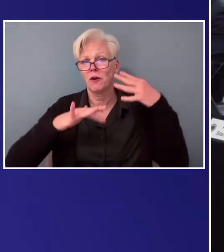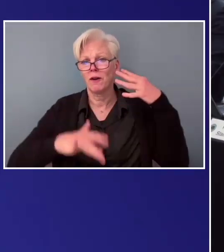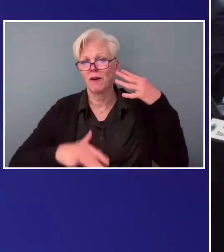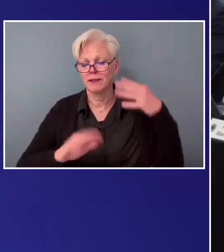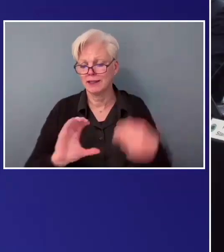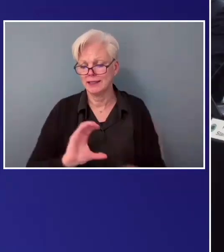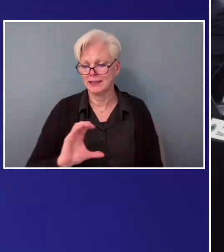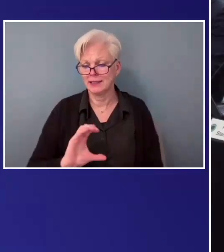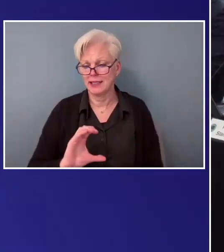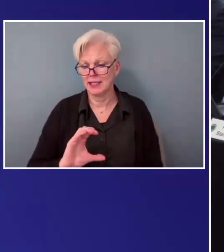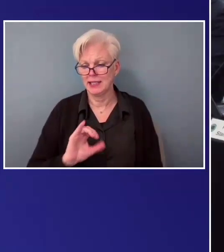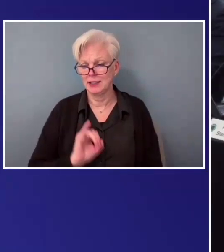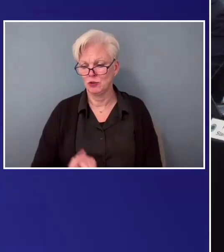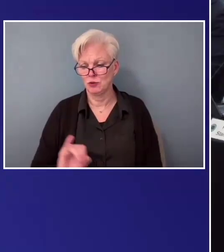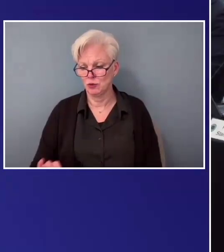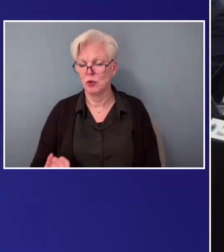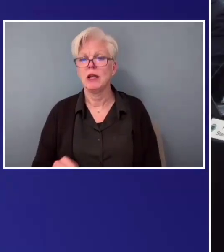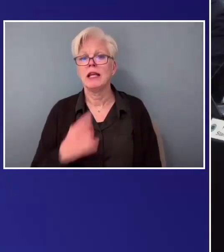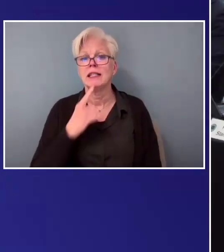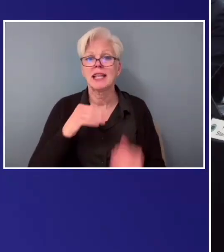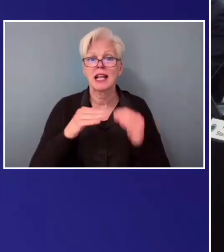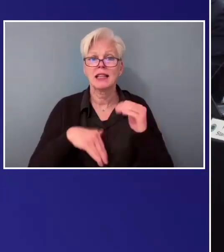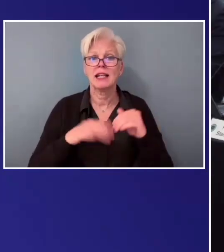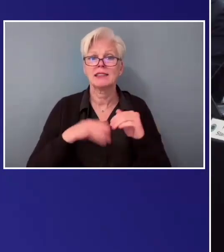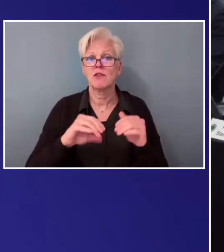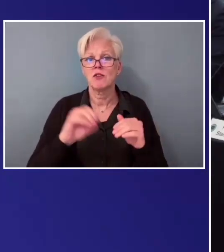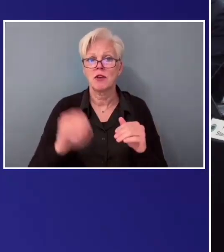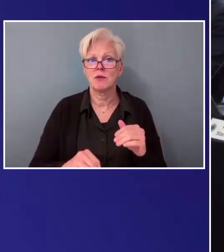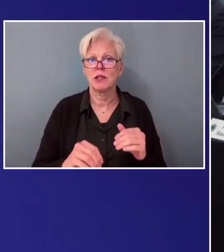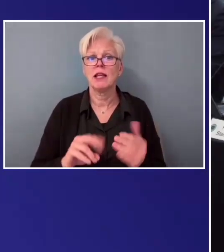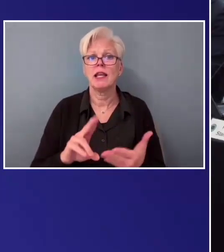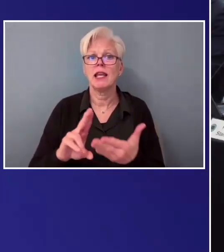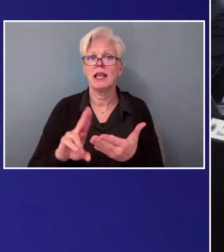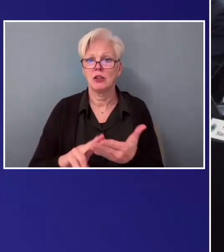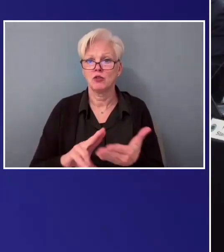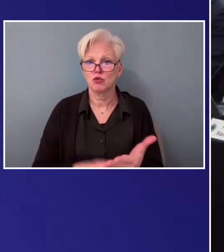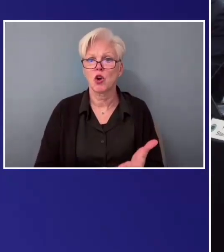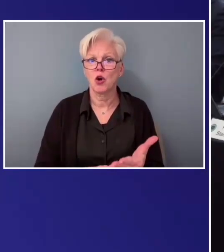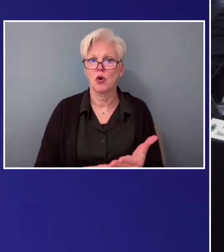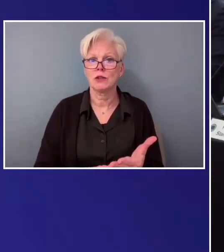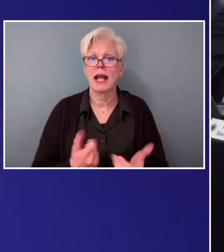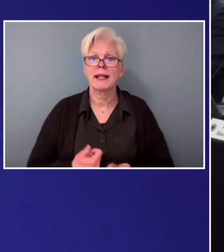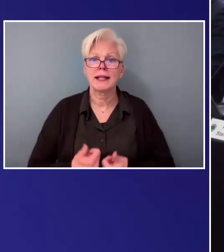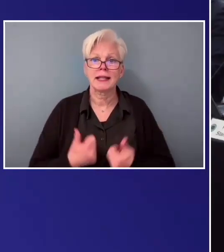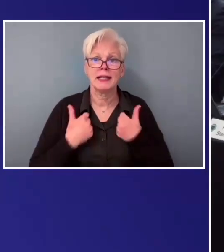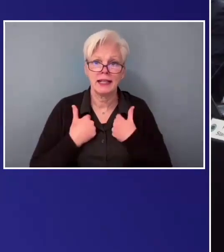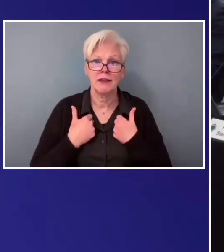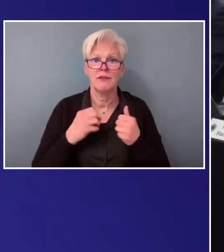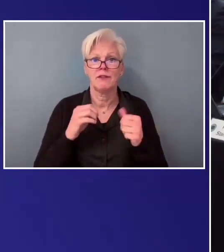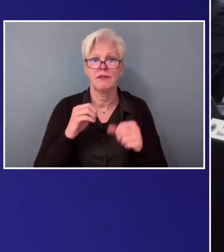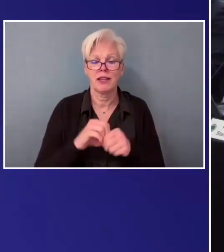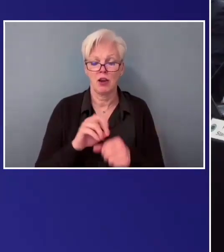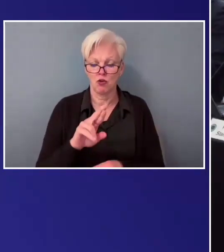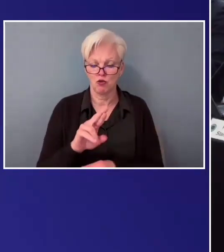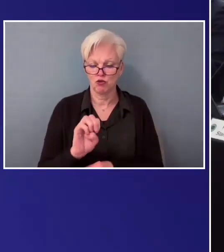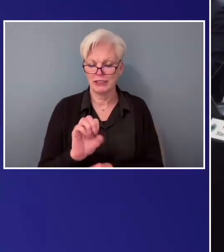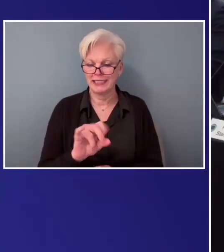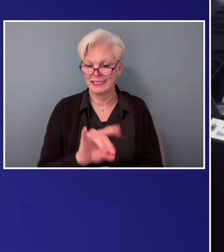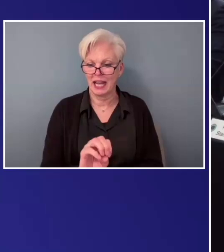Roman numerette two, it says if fewer than 50% of the students enrolled in the institution reside in. I would change that to are from as well.